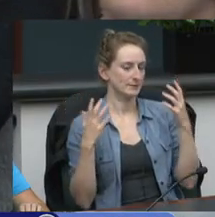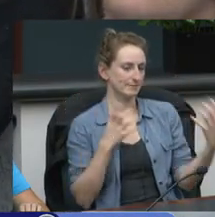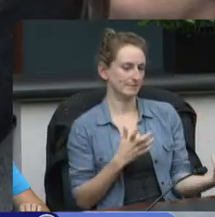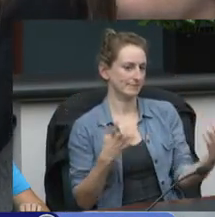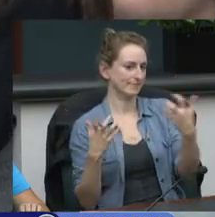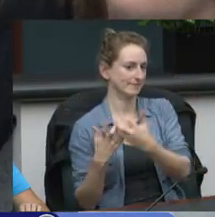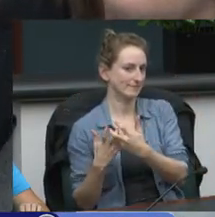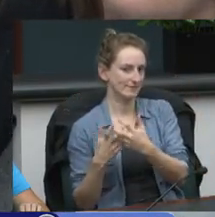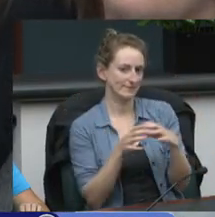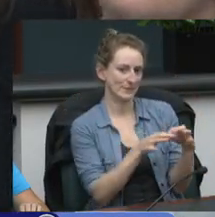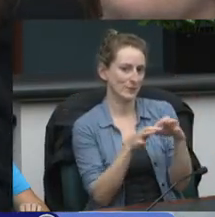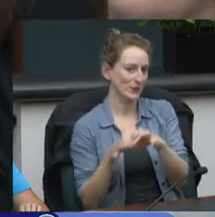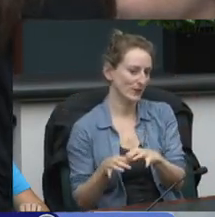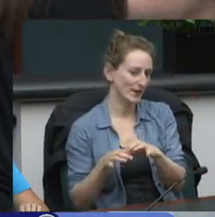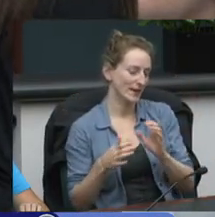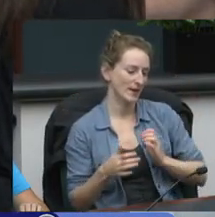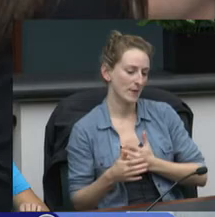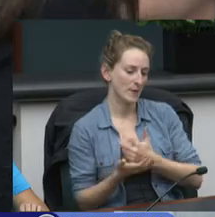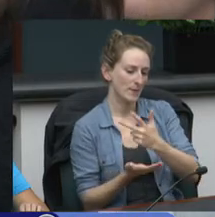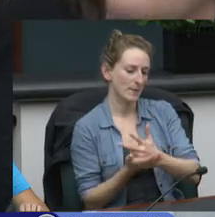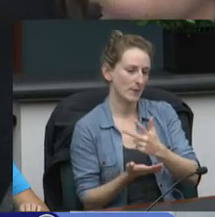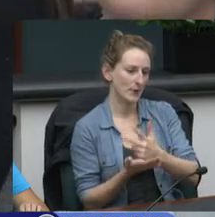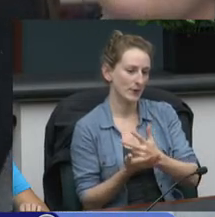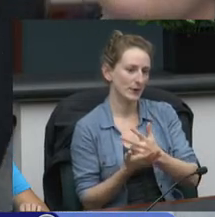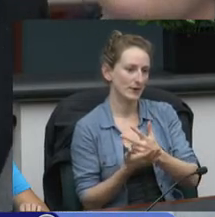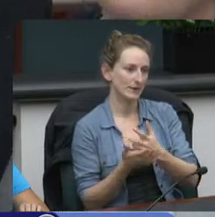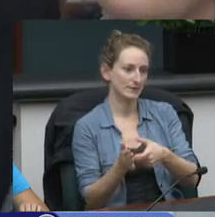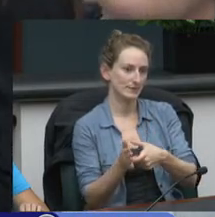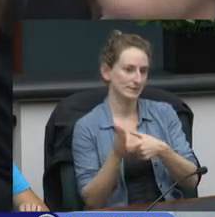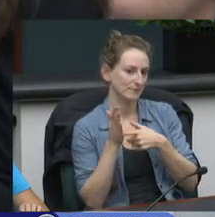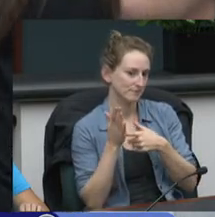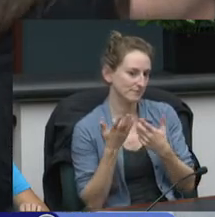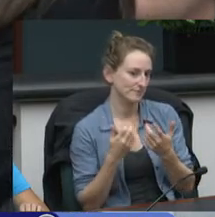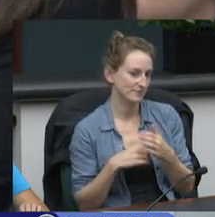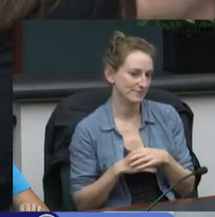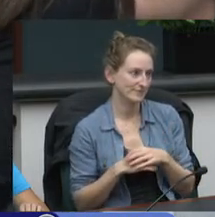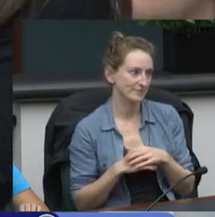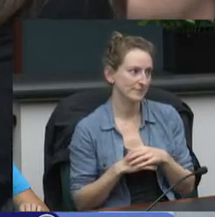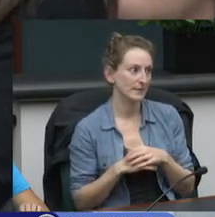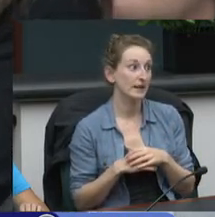then a little bit about curb cuts I mean we are in a climate crisis of course so